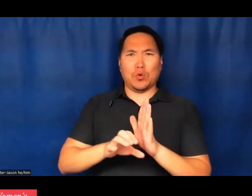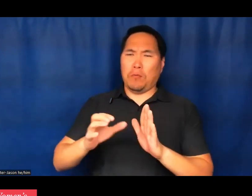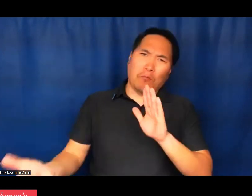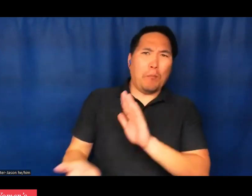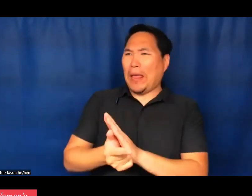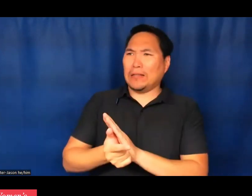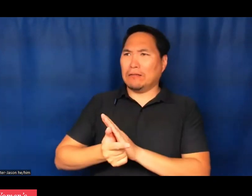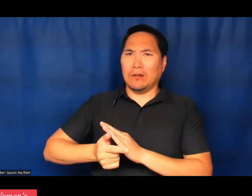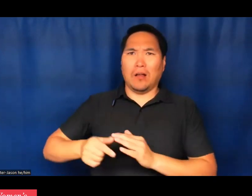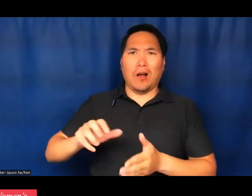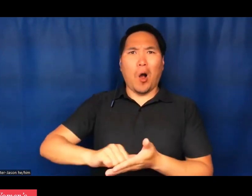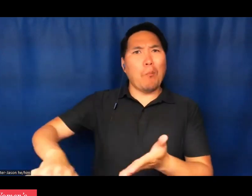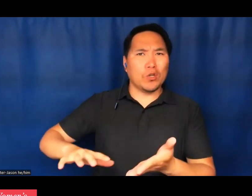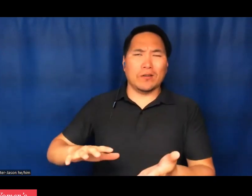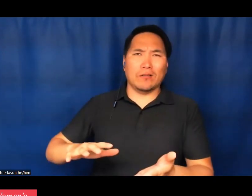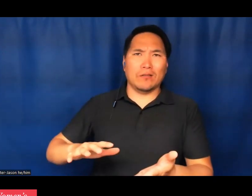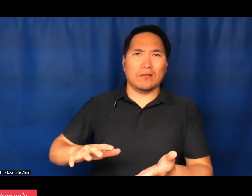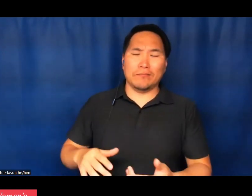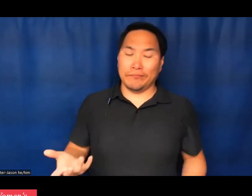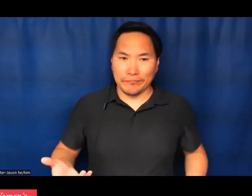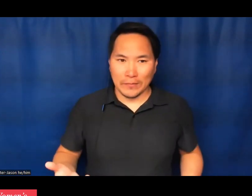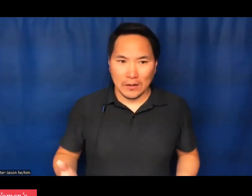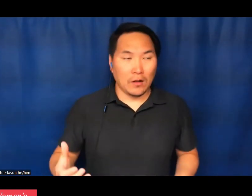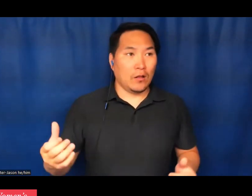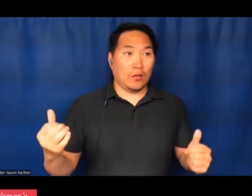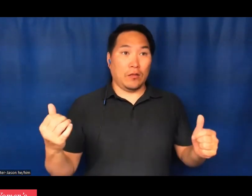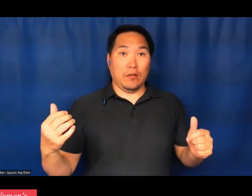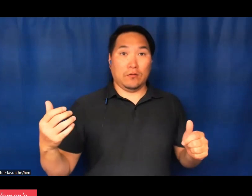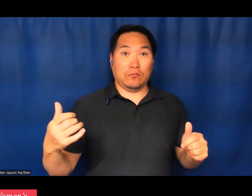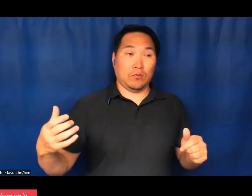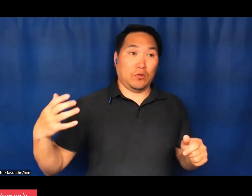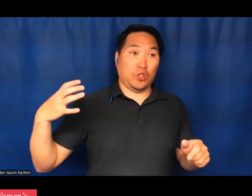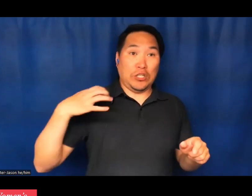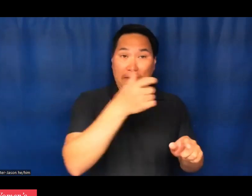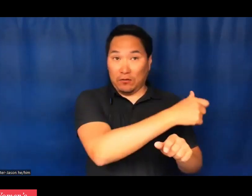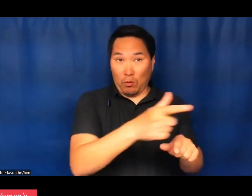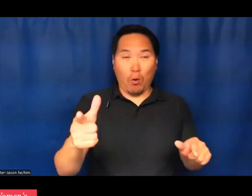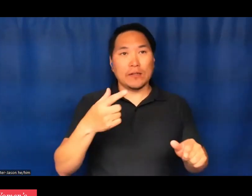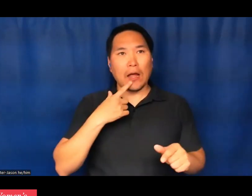The chief basically concluded that the Court, majority went further than it should have.